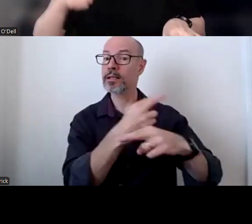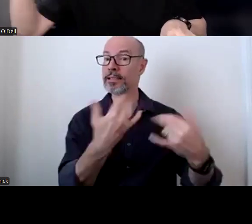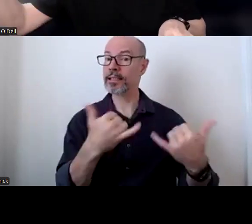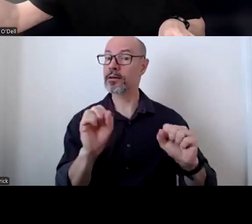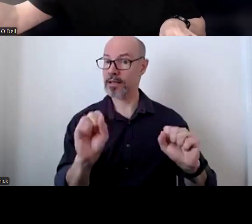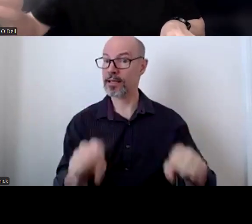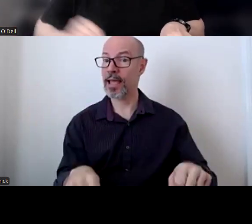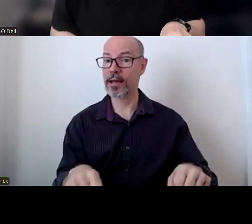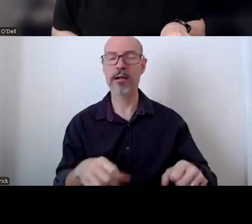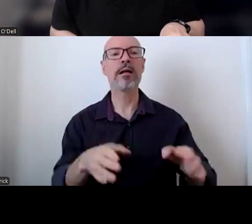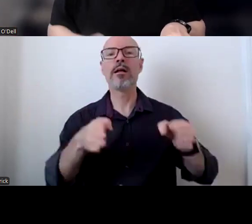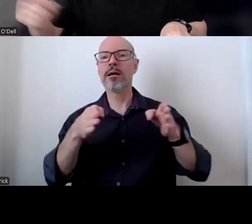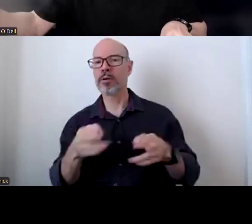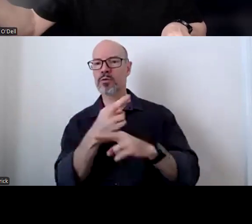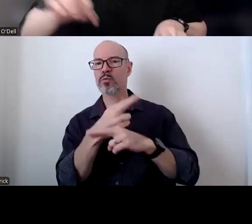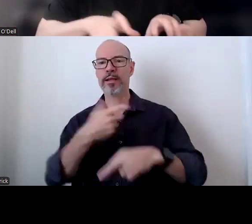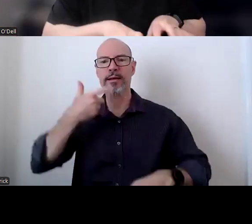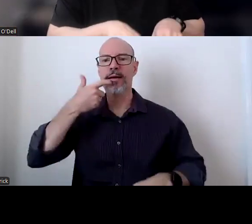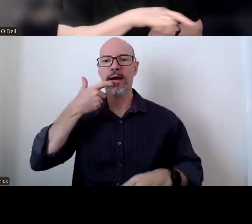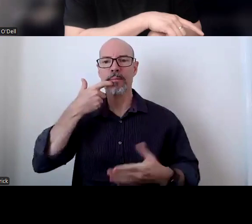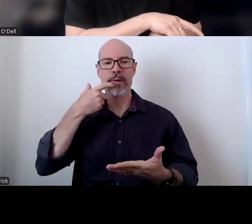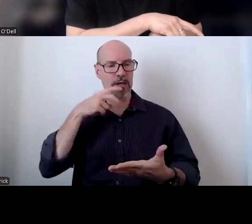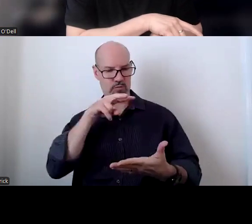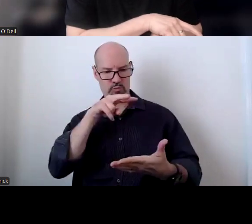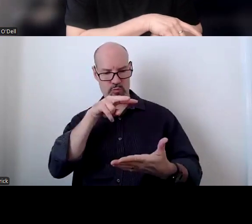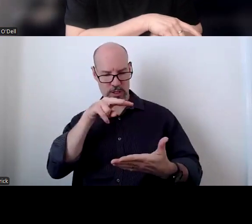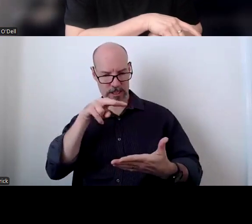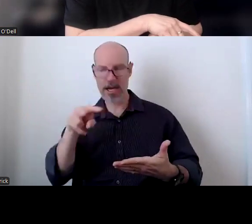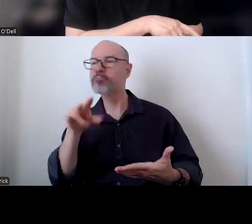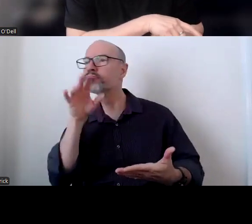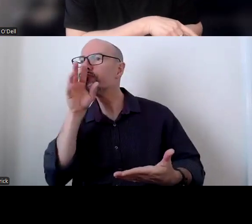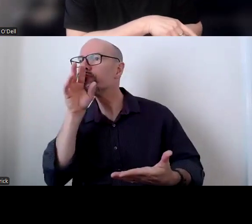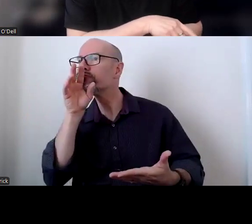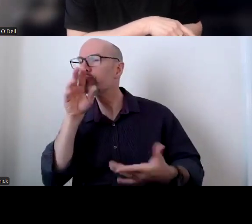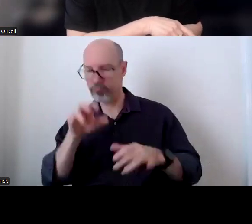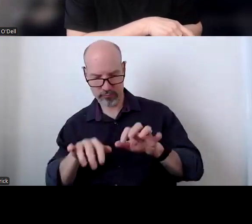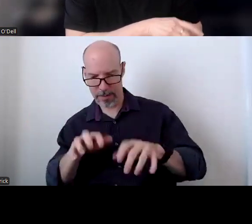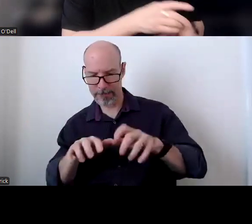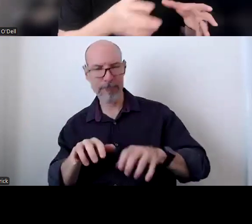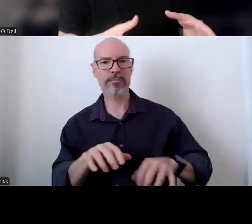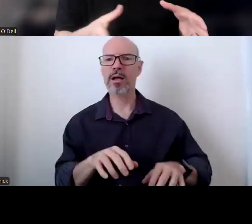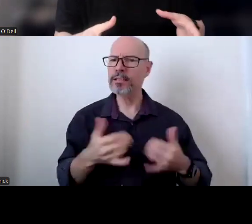one by going through a relay operator who reads on screen and speaks to the other person and types the information back.